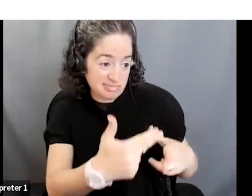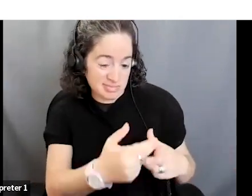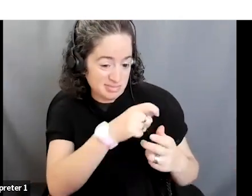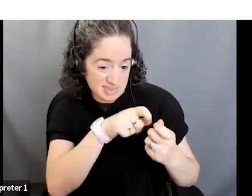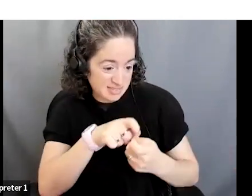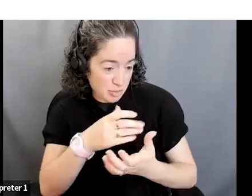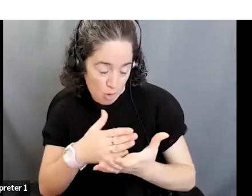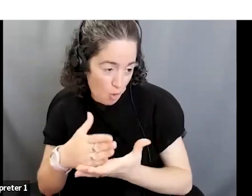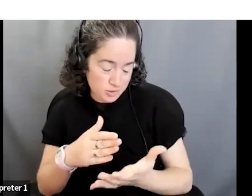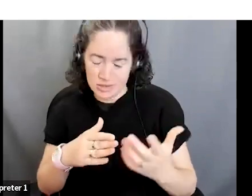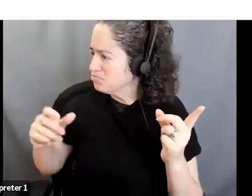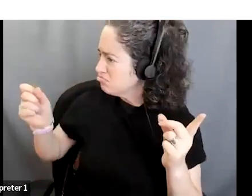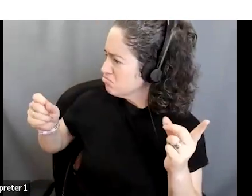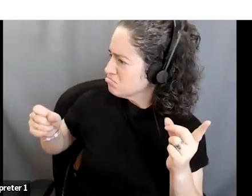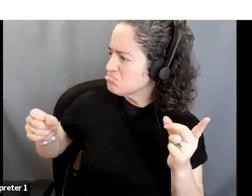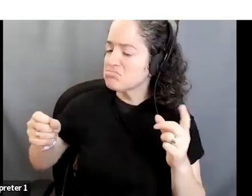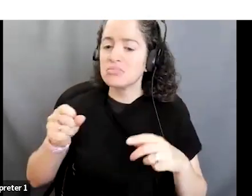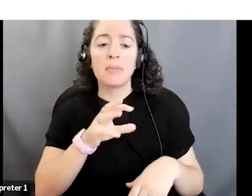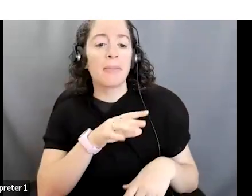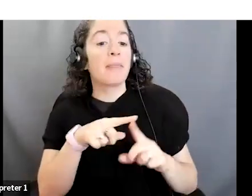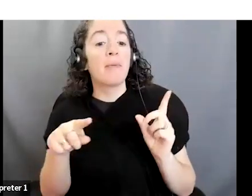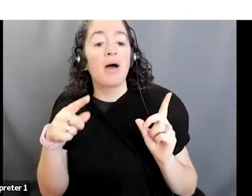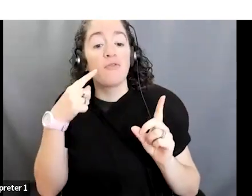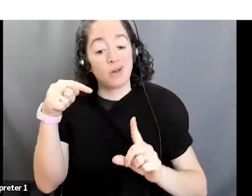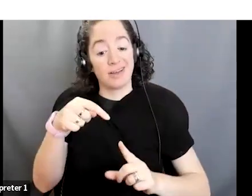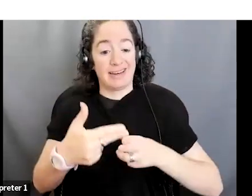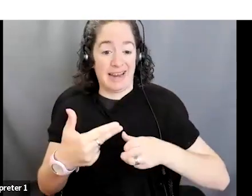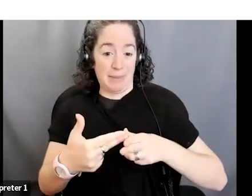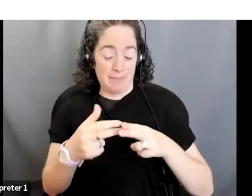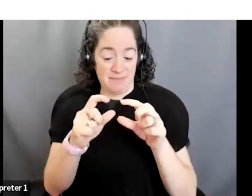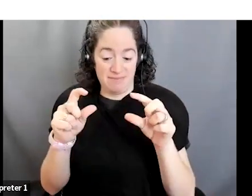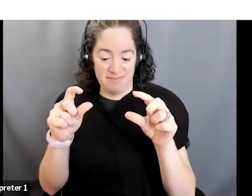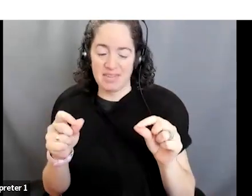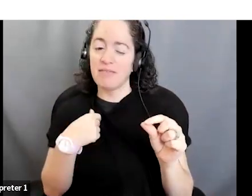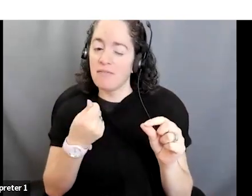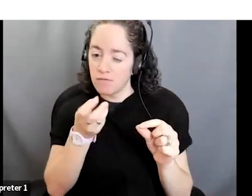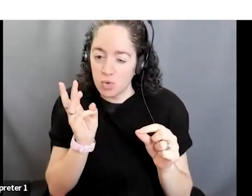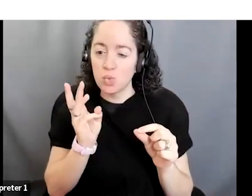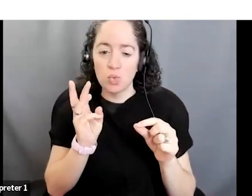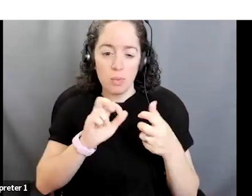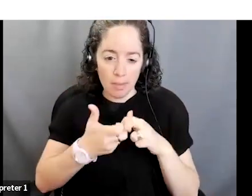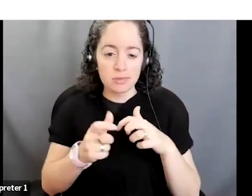but as far as the name field, we ran into different issues where you--